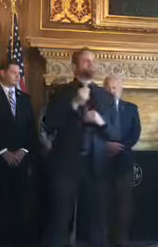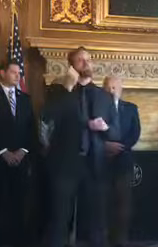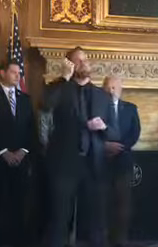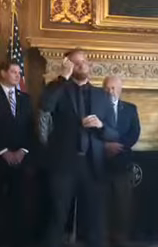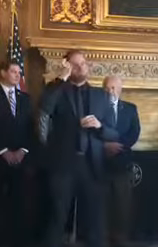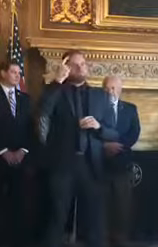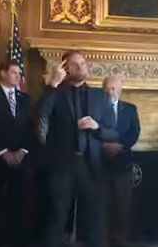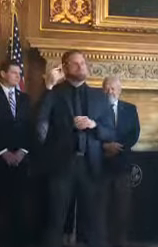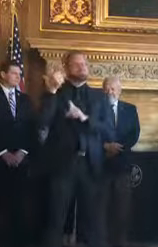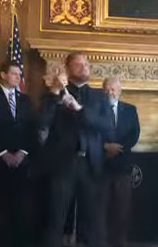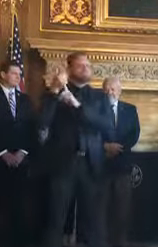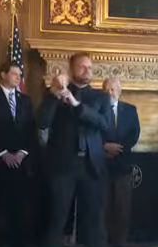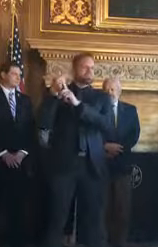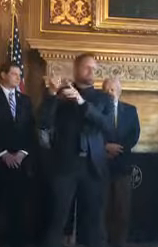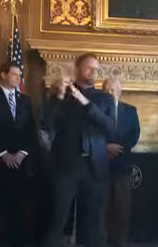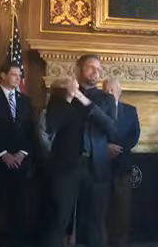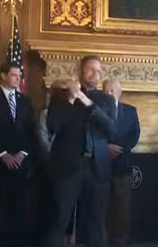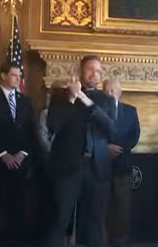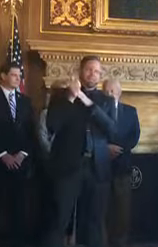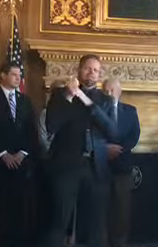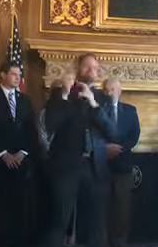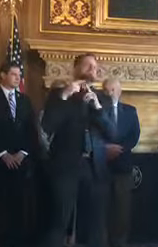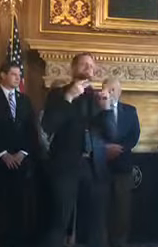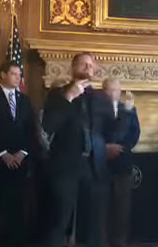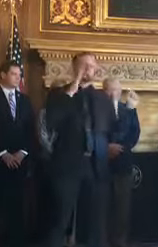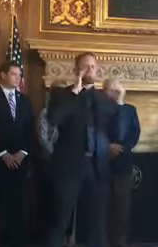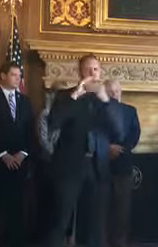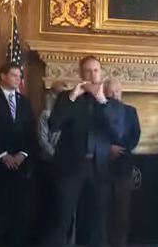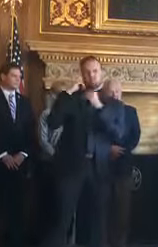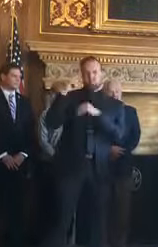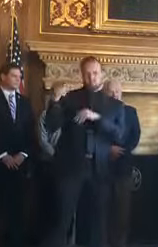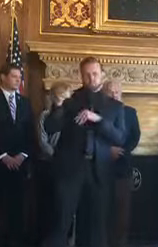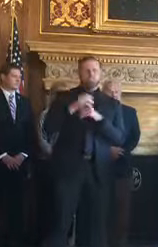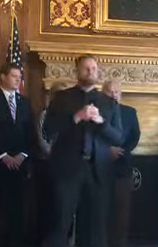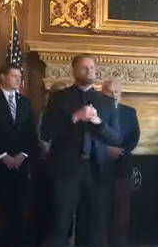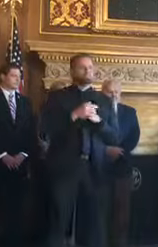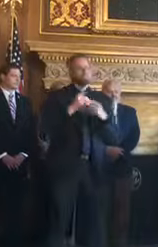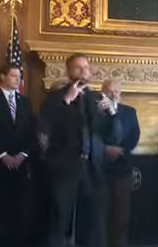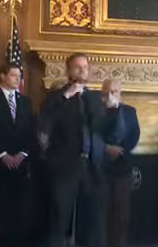Again, thank you all very much for being here, thank you all very much for helping to create